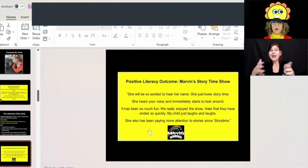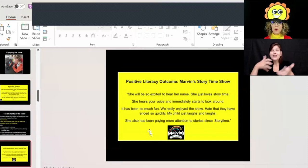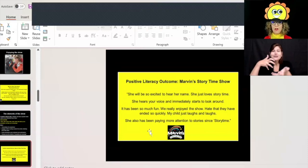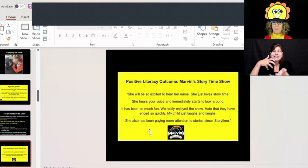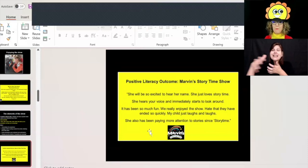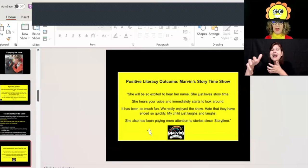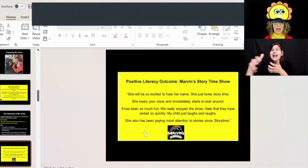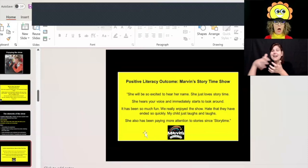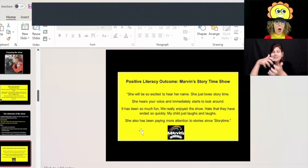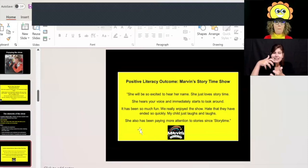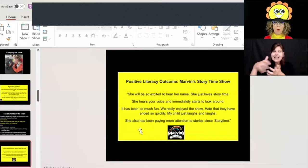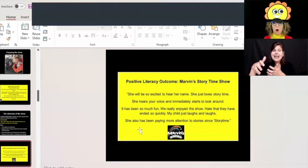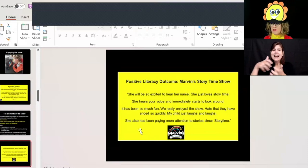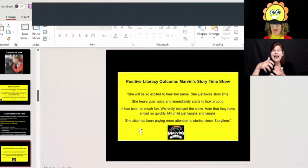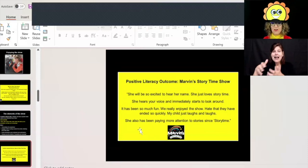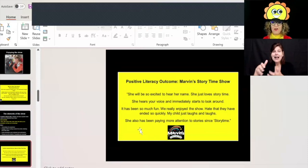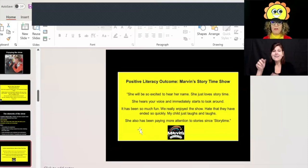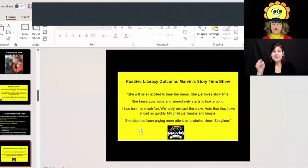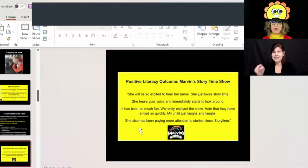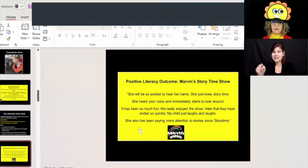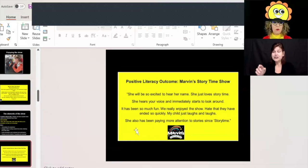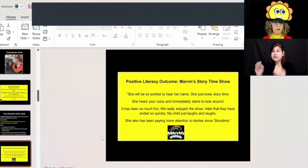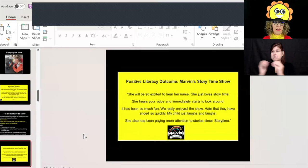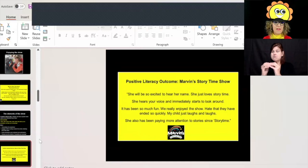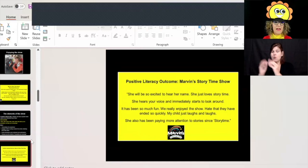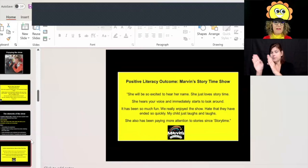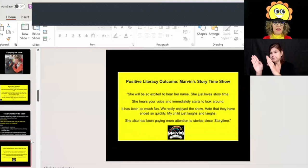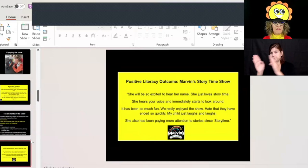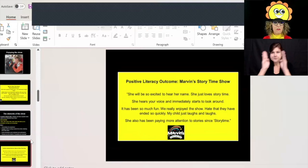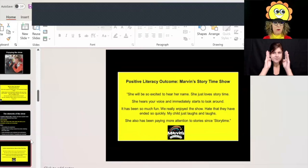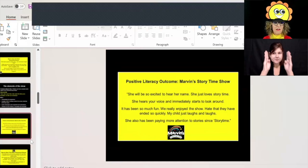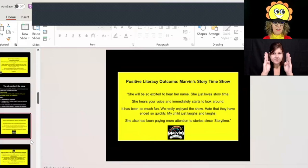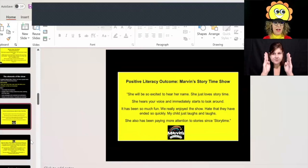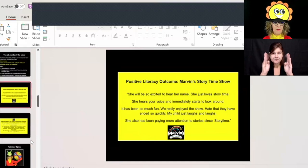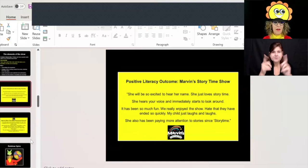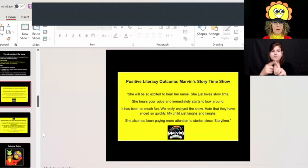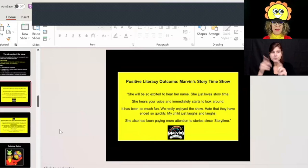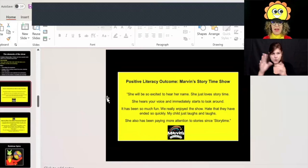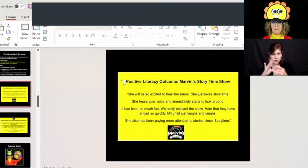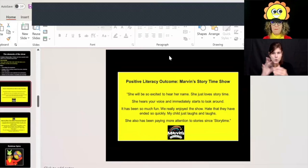She's also been paying more attention to stories since 'Storytime' began."